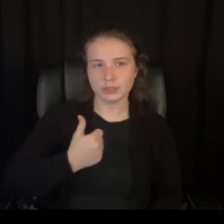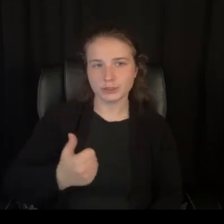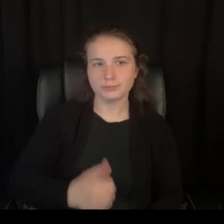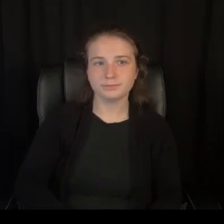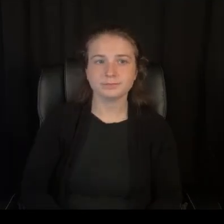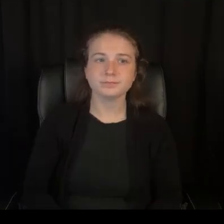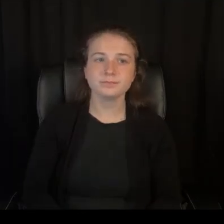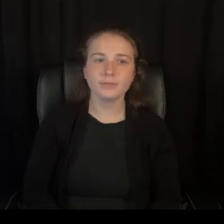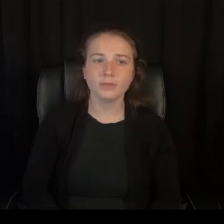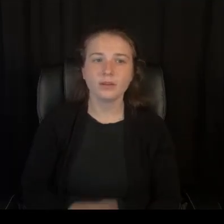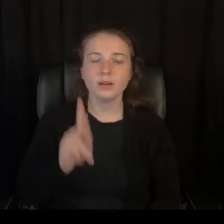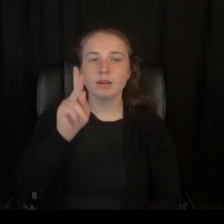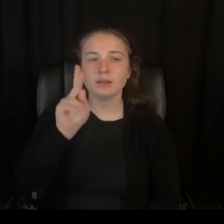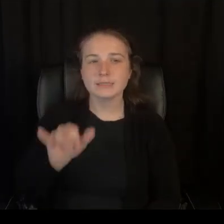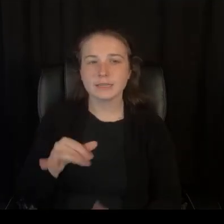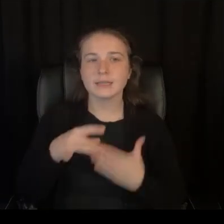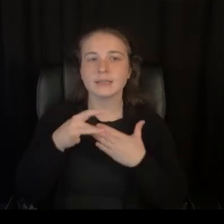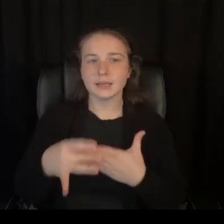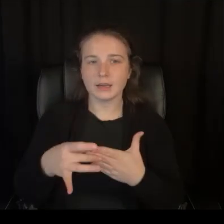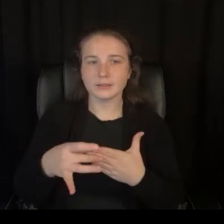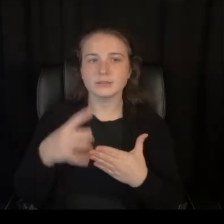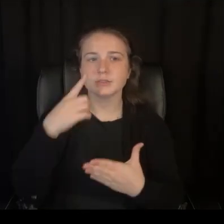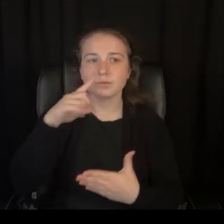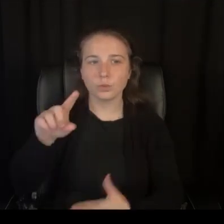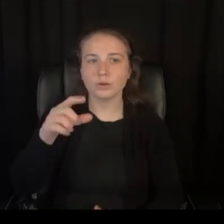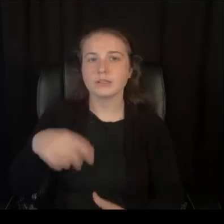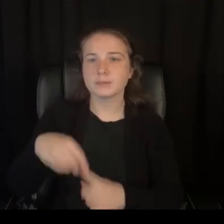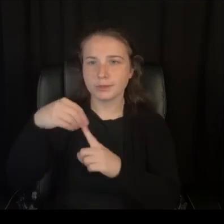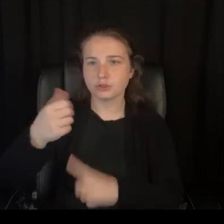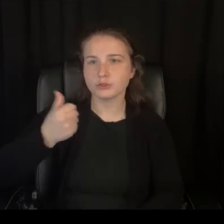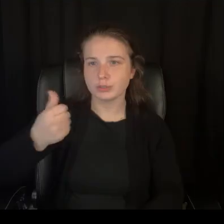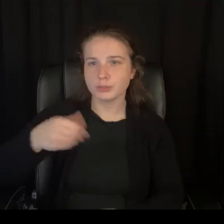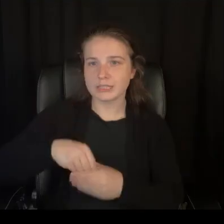The Kentucky's Guidance for Special Transportation in Kentucky document in